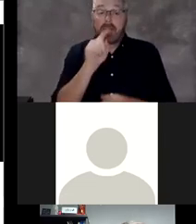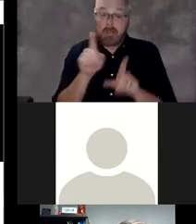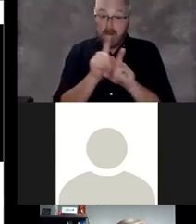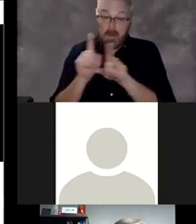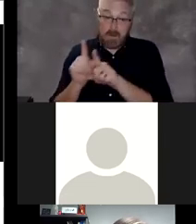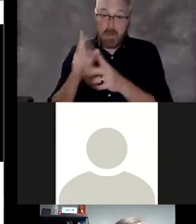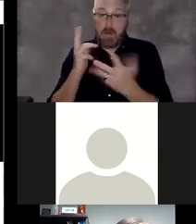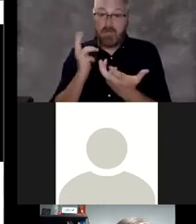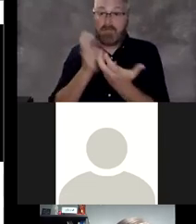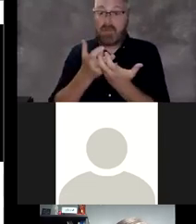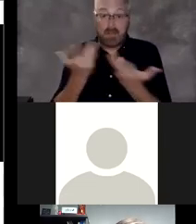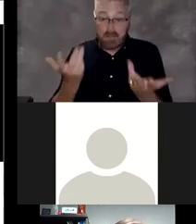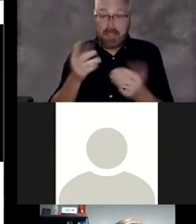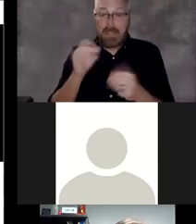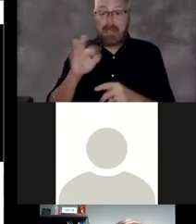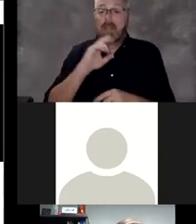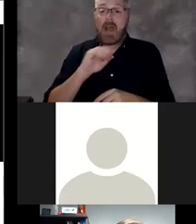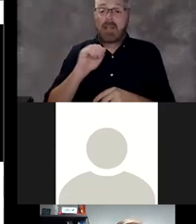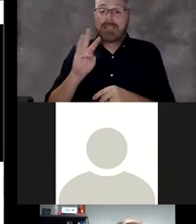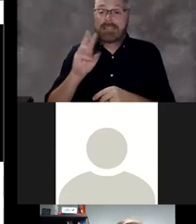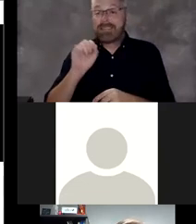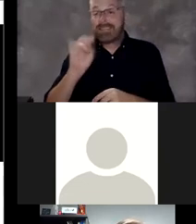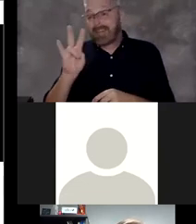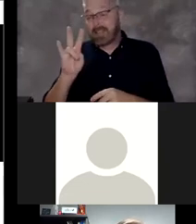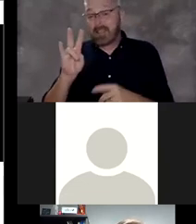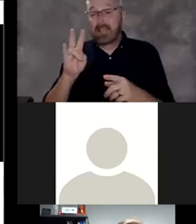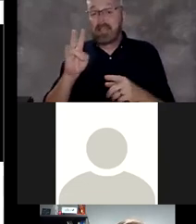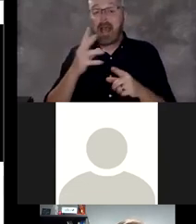THE PERPETRATOR IS 16 OR 17 AND THE VICTIM IS MORE THAN FIVE